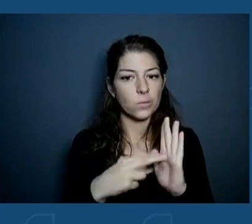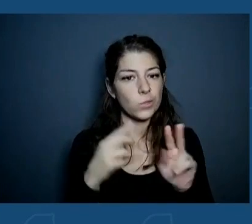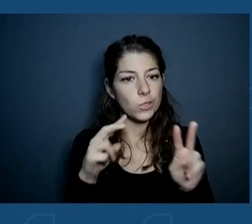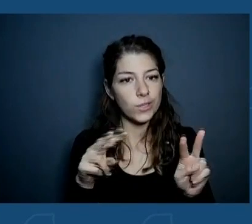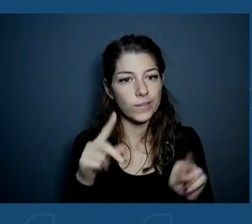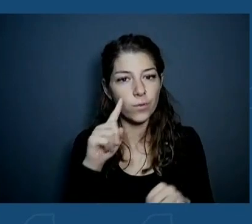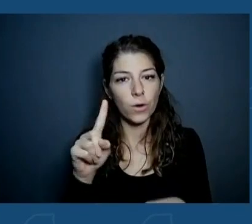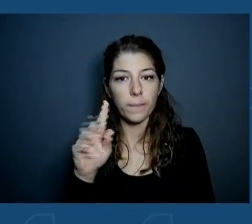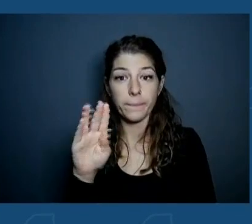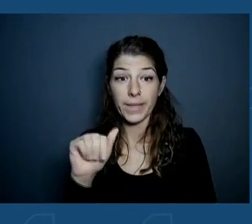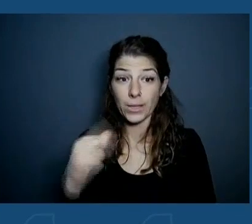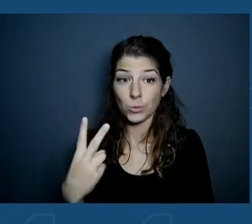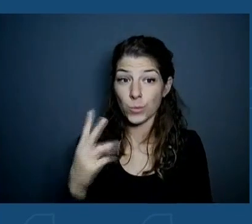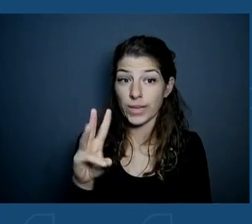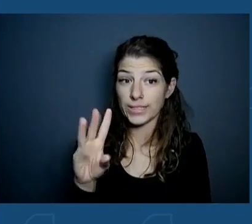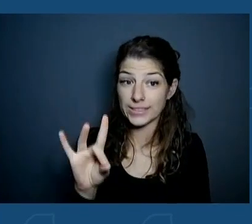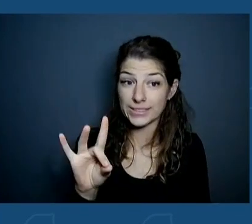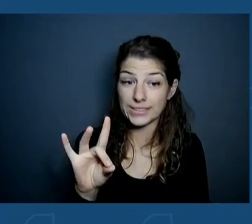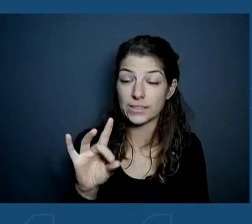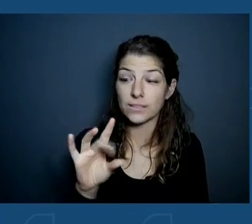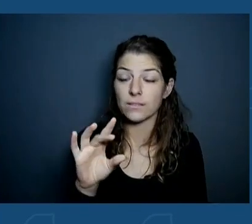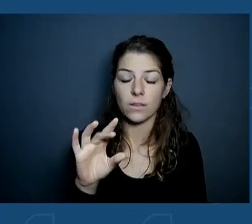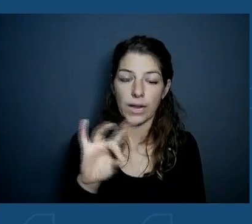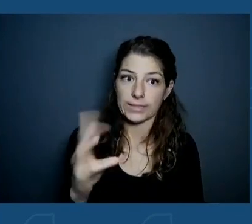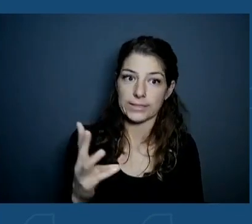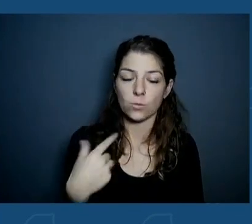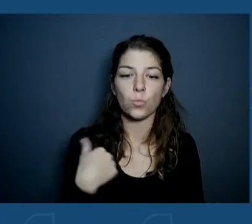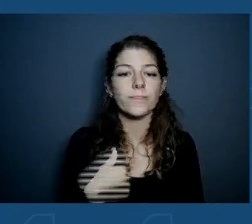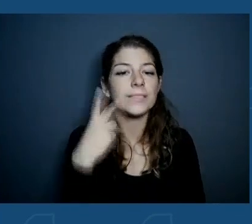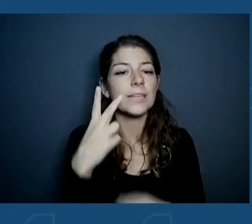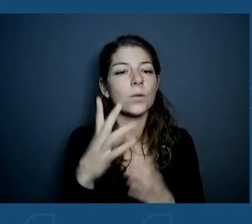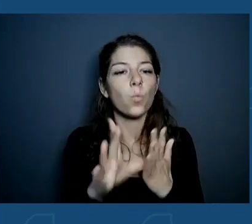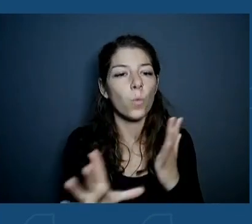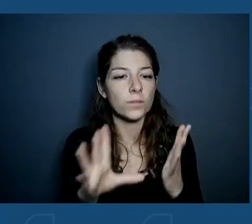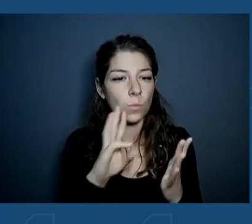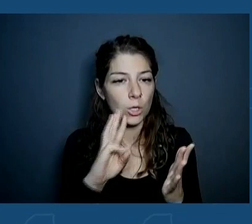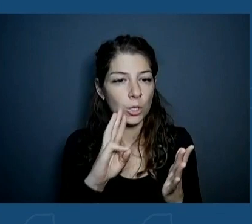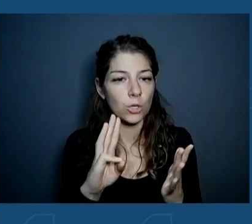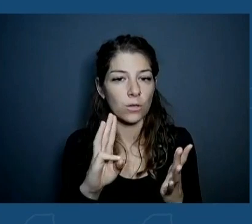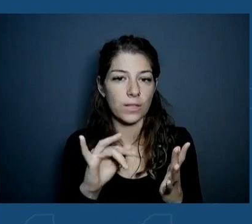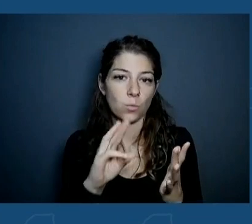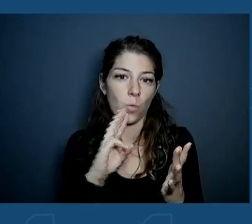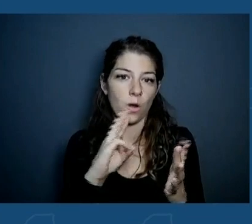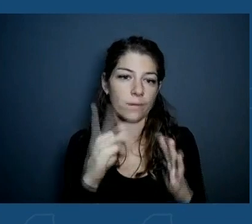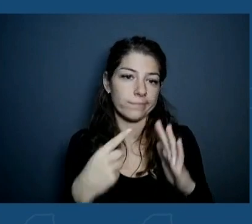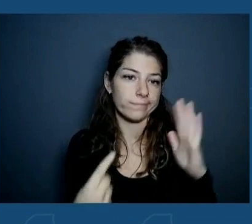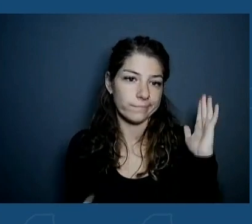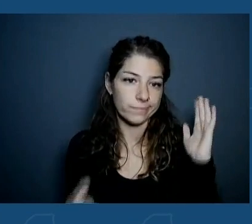CASES THANK YOU. WE DO HOLD GENOMIC SEQUENCING